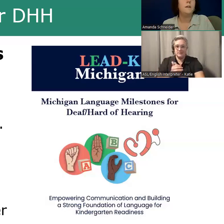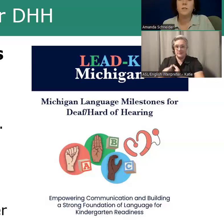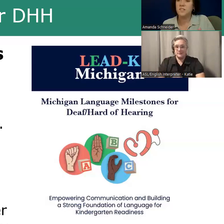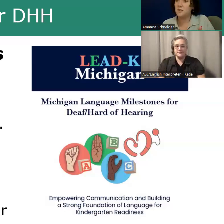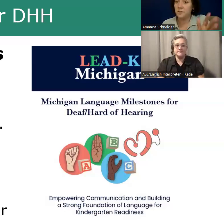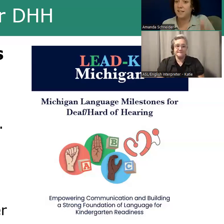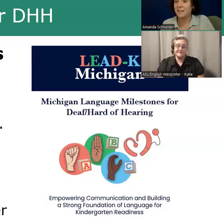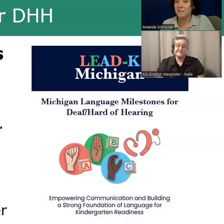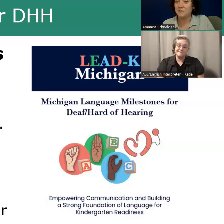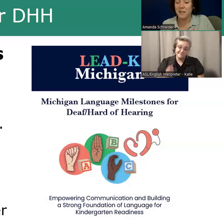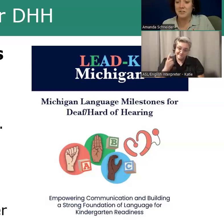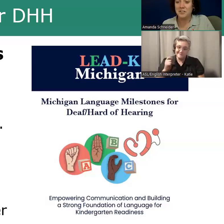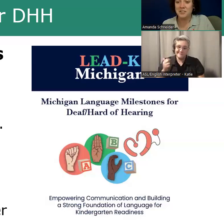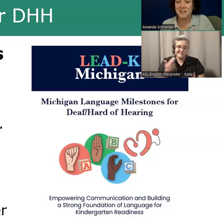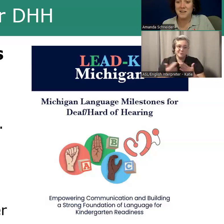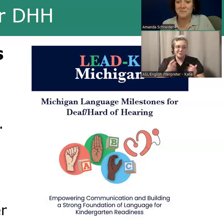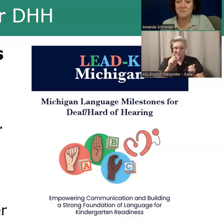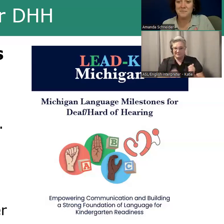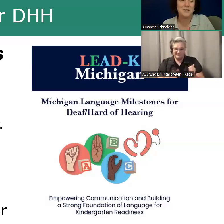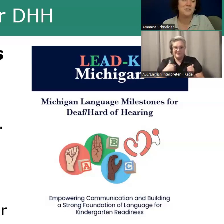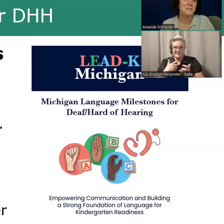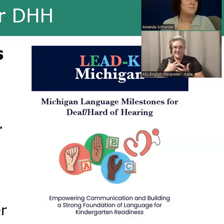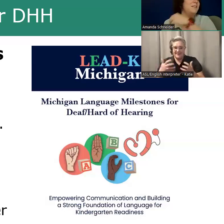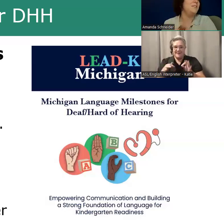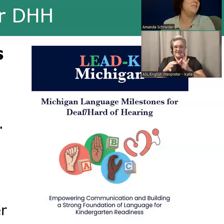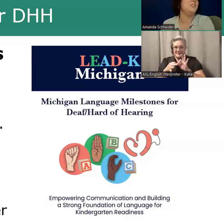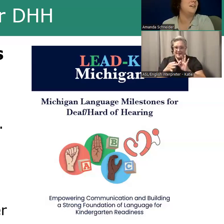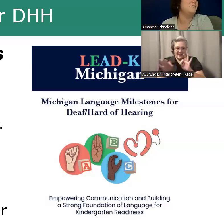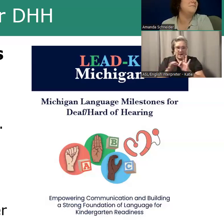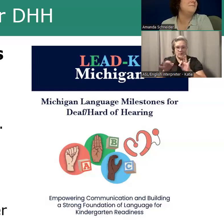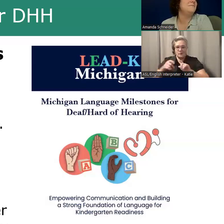And that research also has a lot of language, um, milestones as well that you can check out.